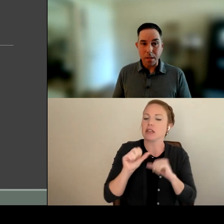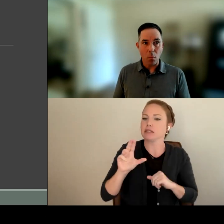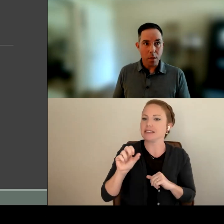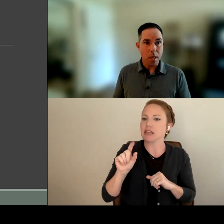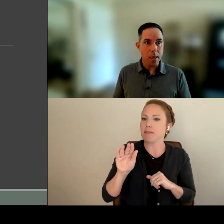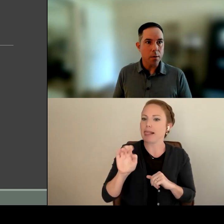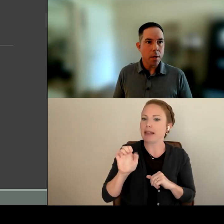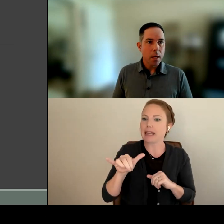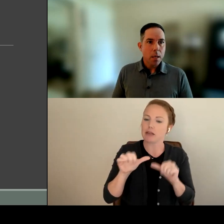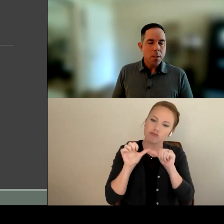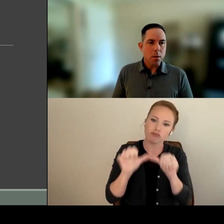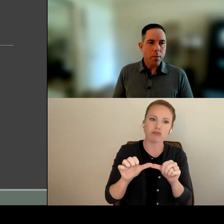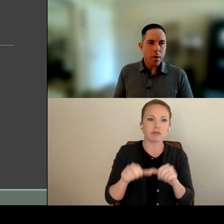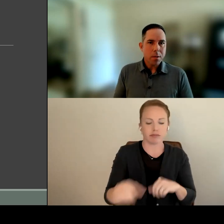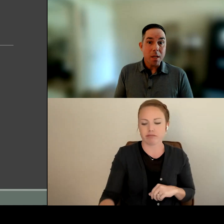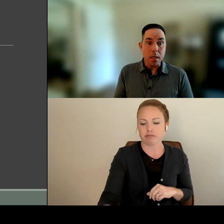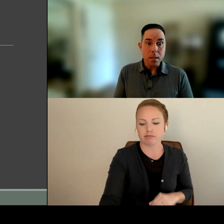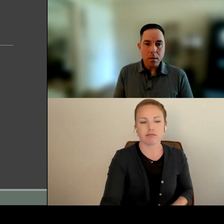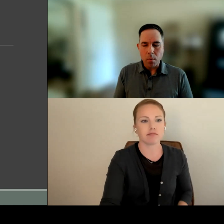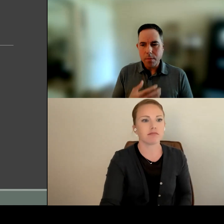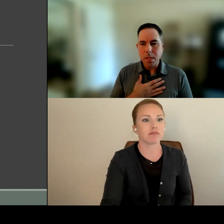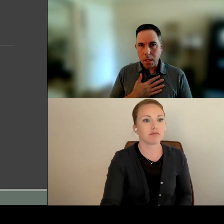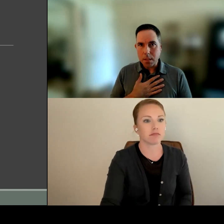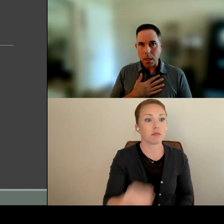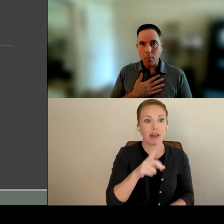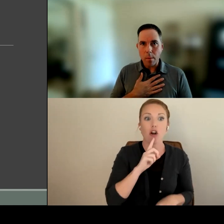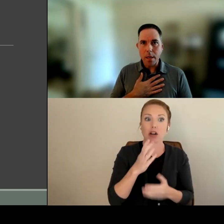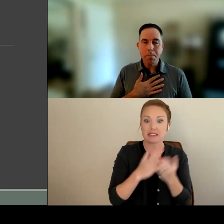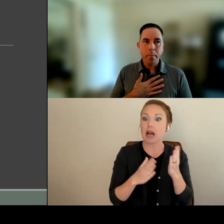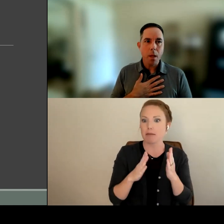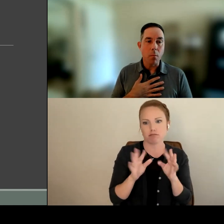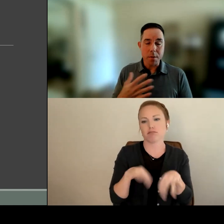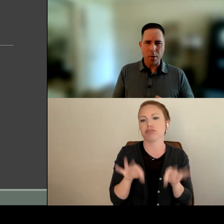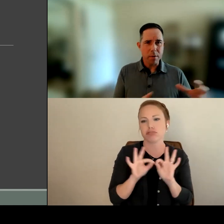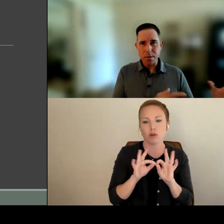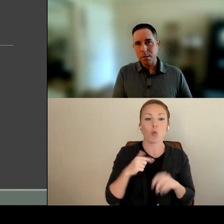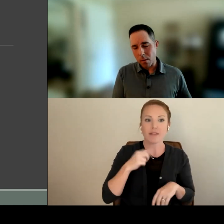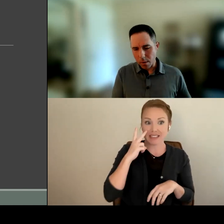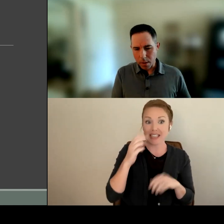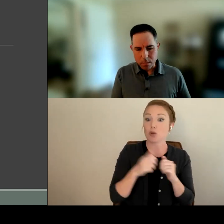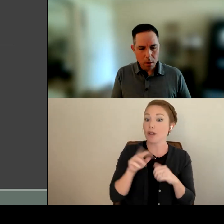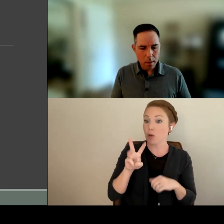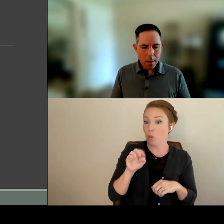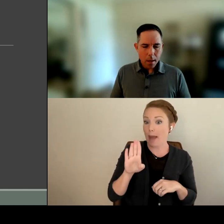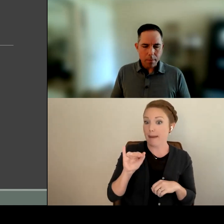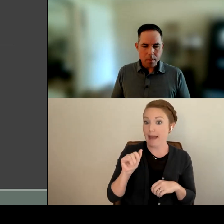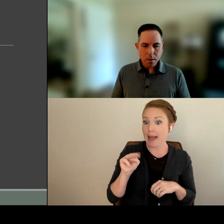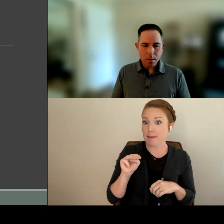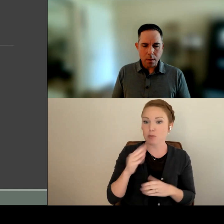So, there are some keys, we have seen these at WebAIM with some previous grant work as well, and if you start